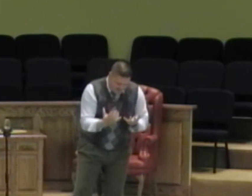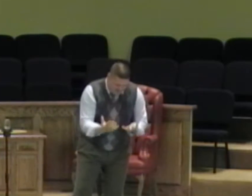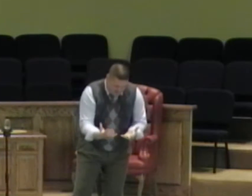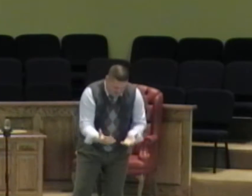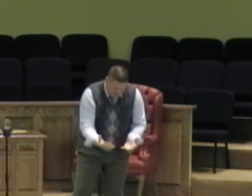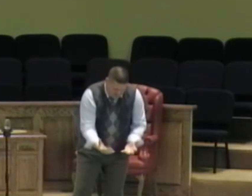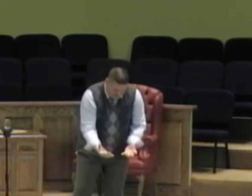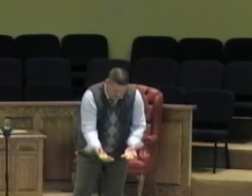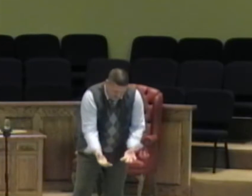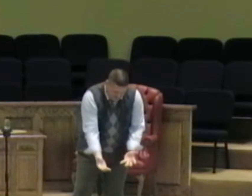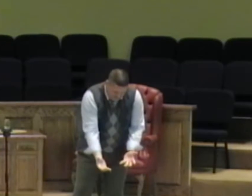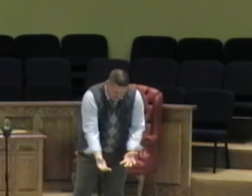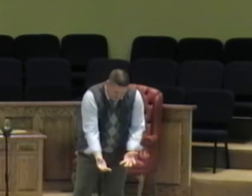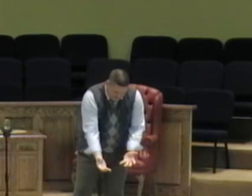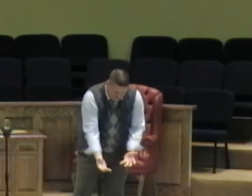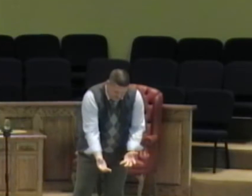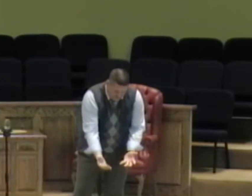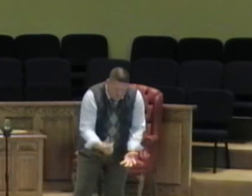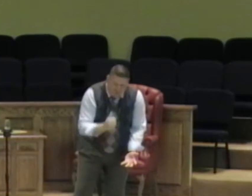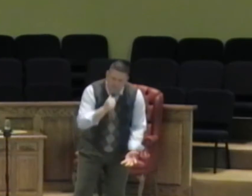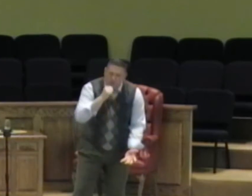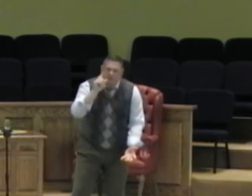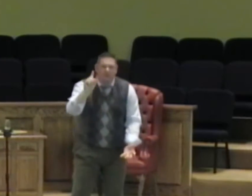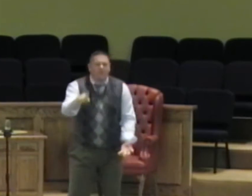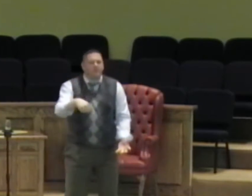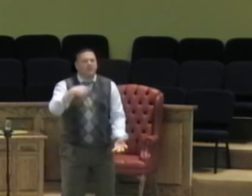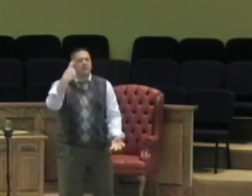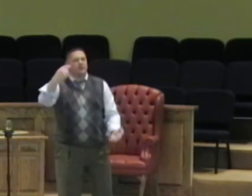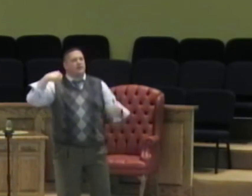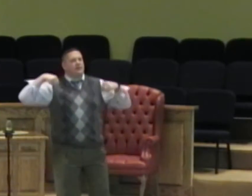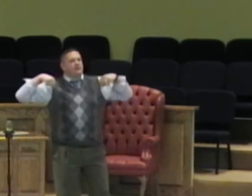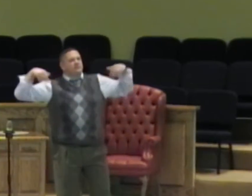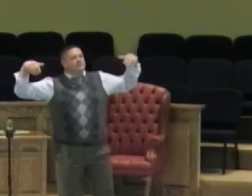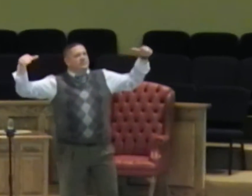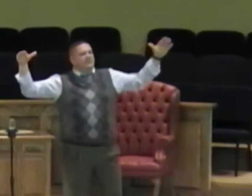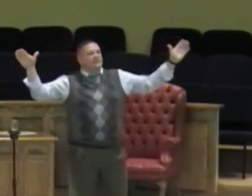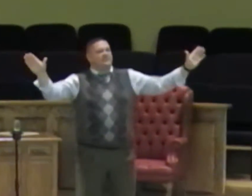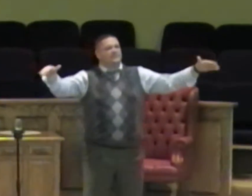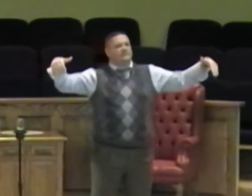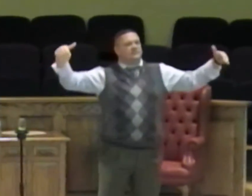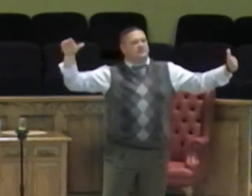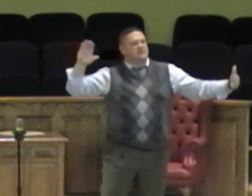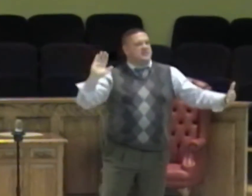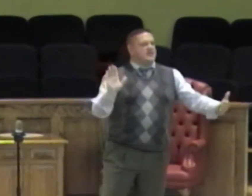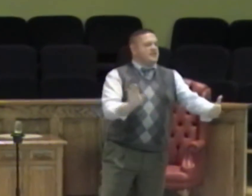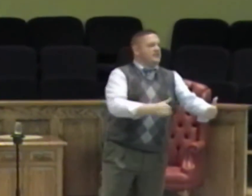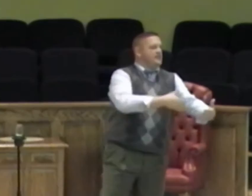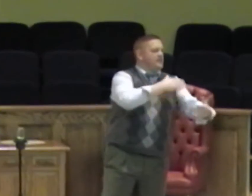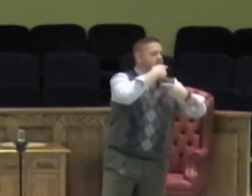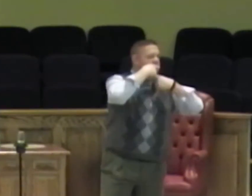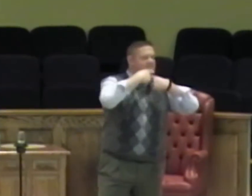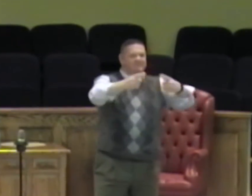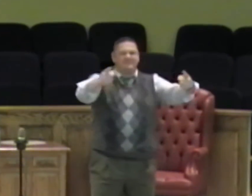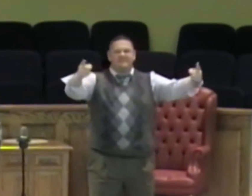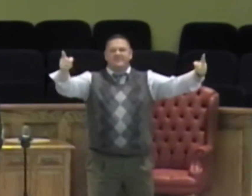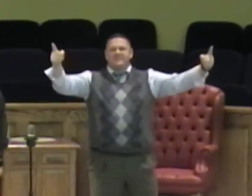It's not all about the angels Who sing for him that day